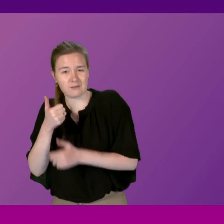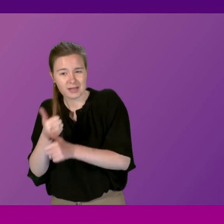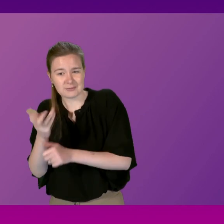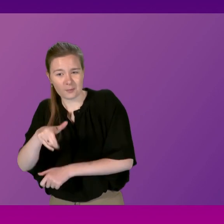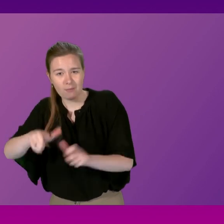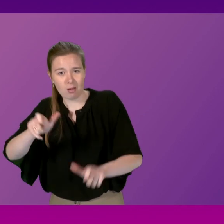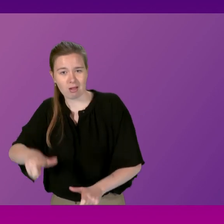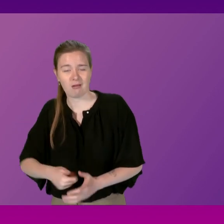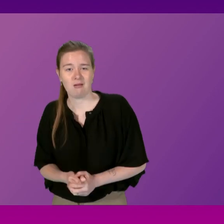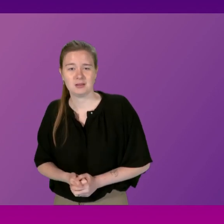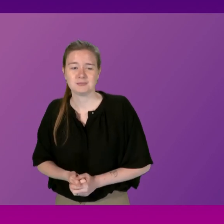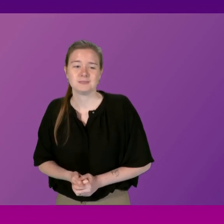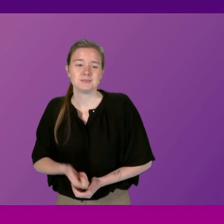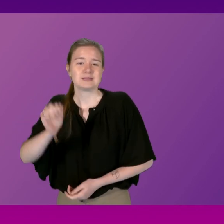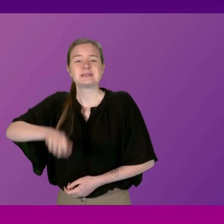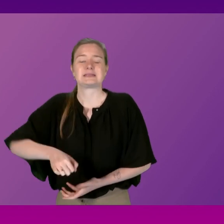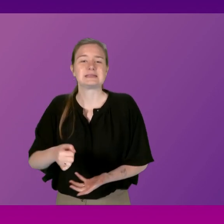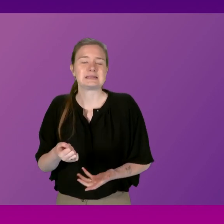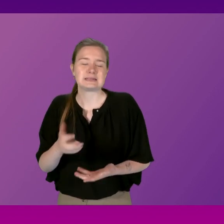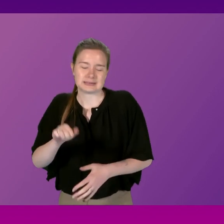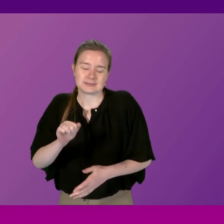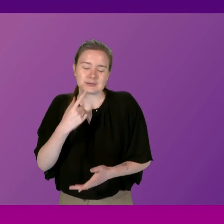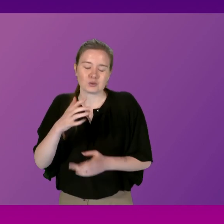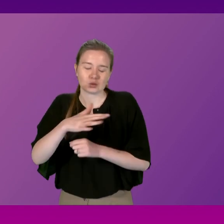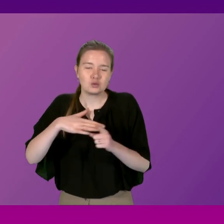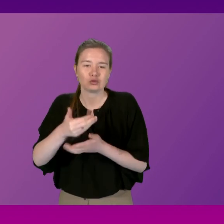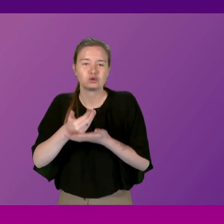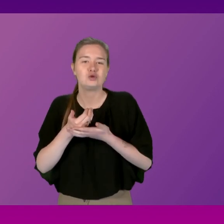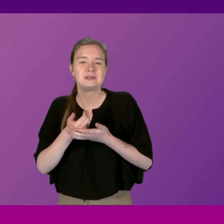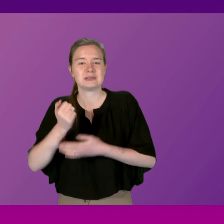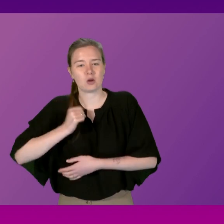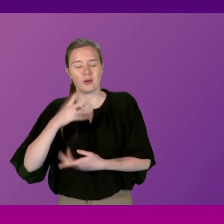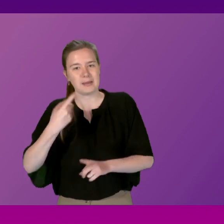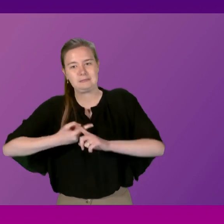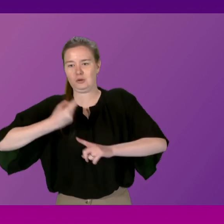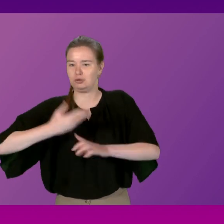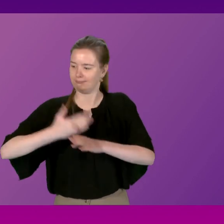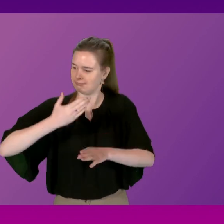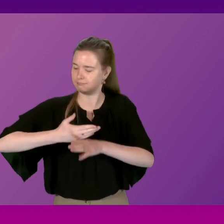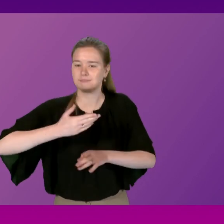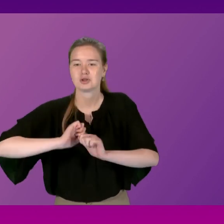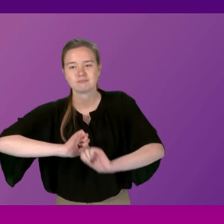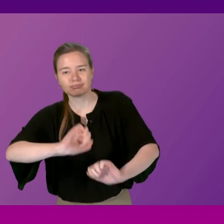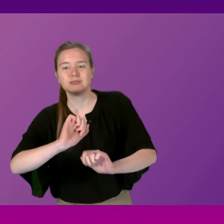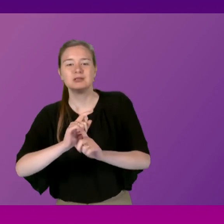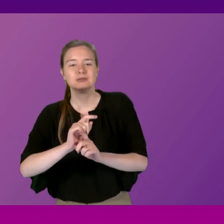Absolutely. I would point out that Social Security Scotland has taken urgent action around decision making